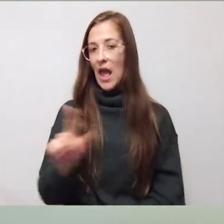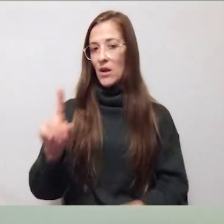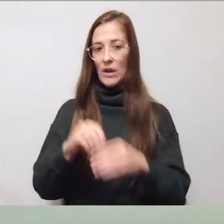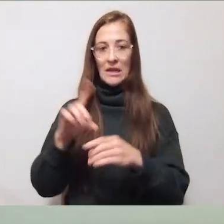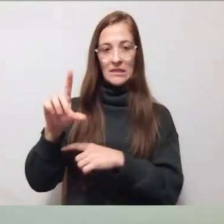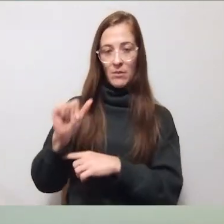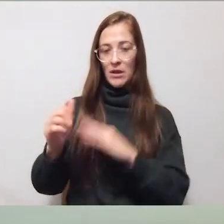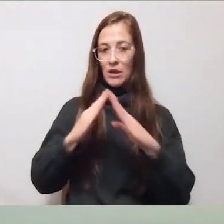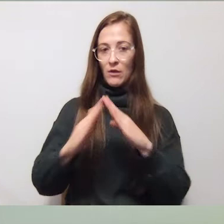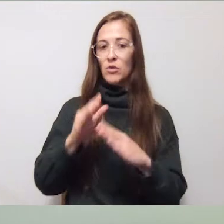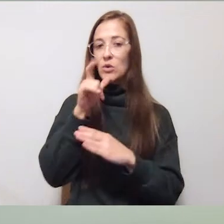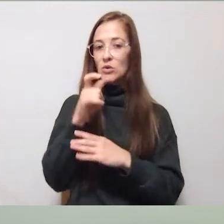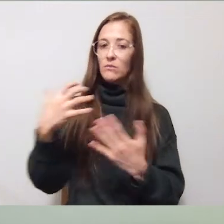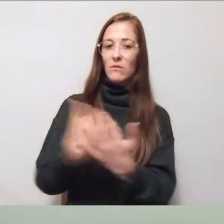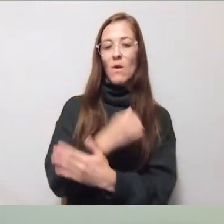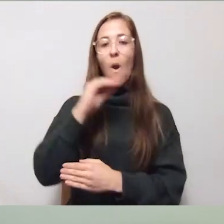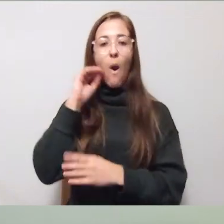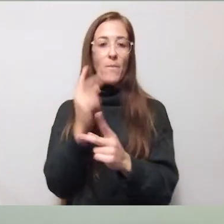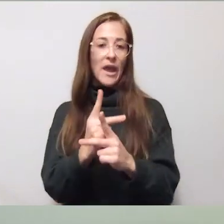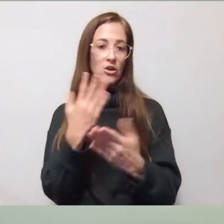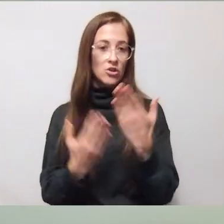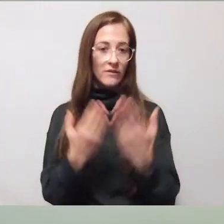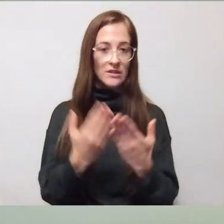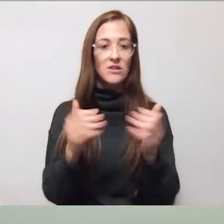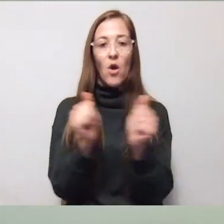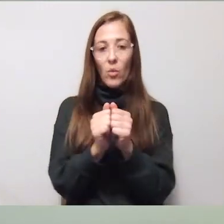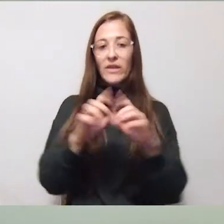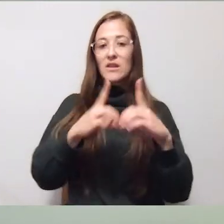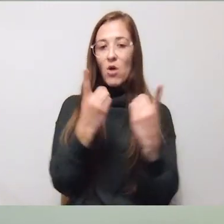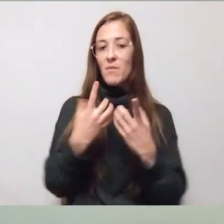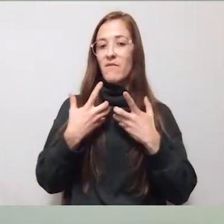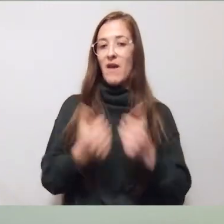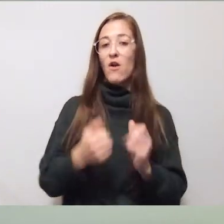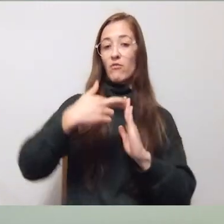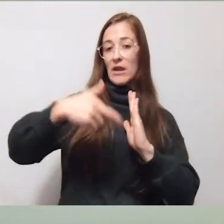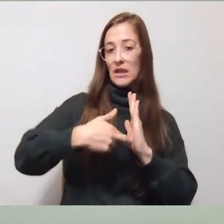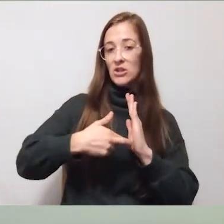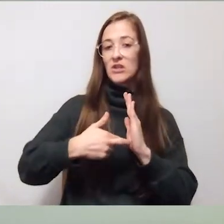who's receiving home care services, again under Department of Health regulations, the licensed home care provider